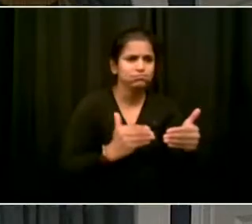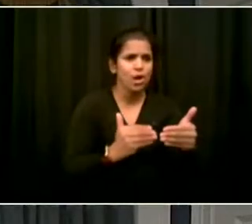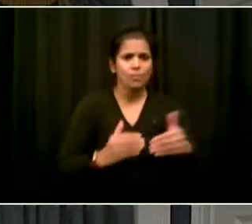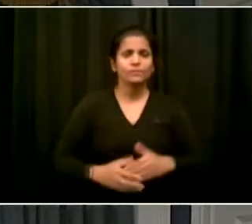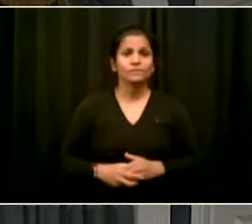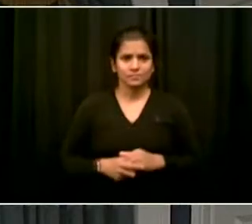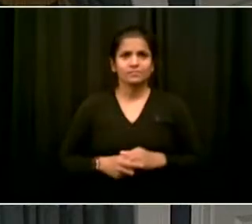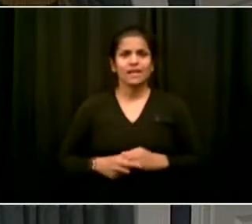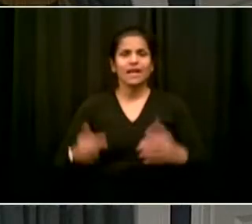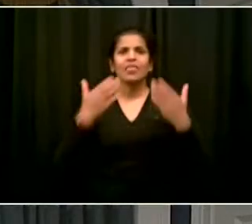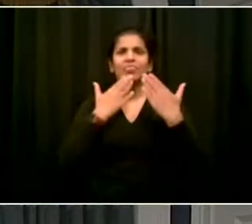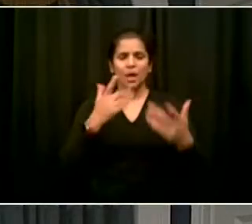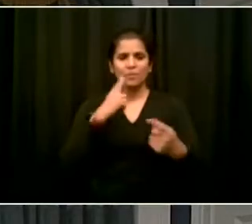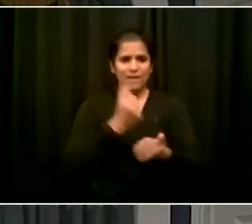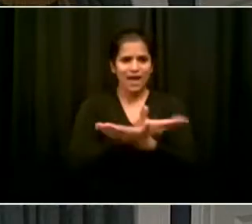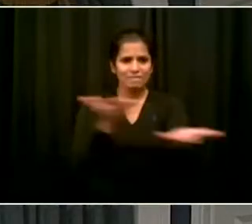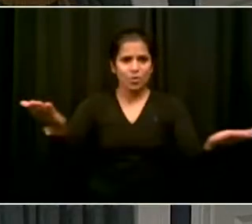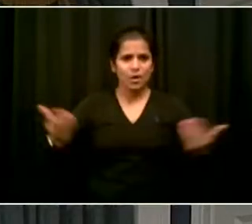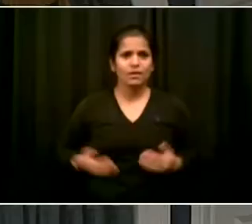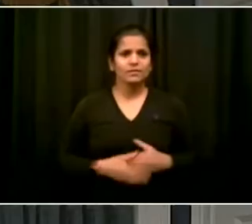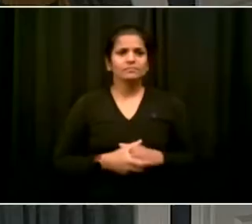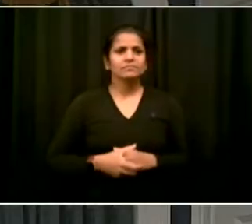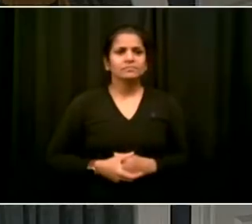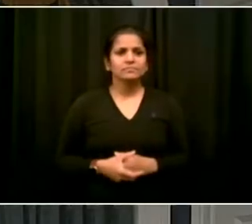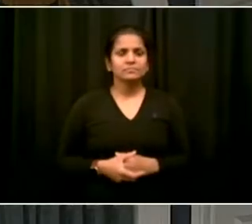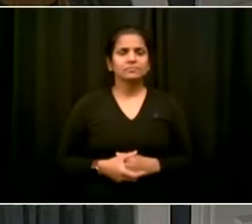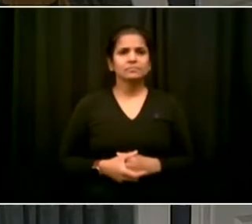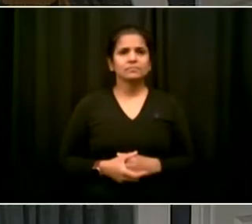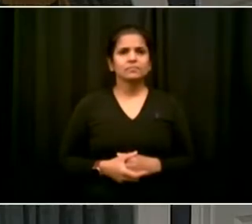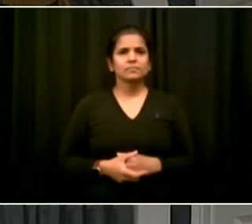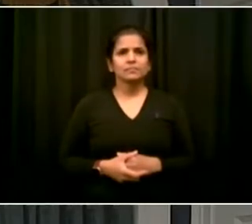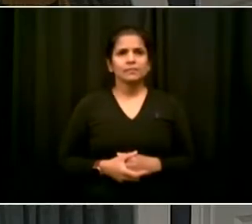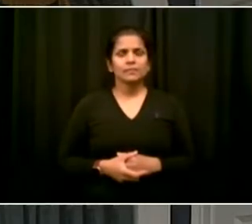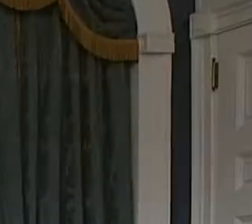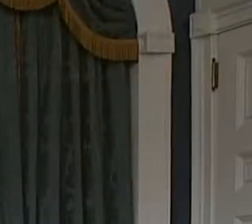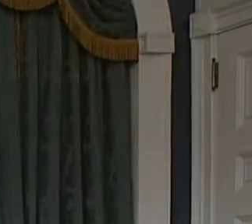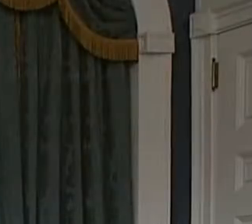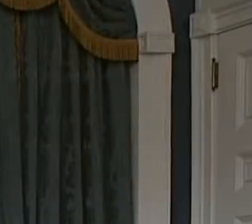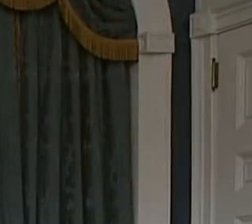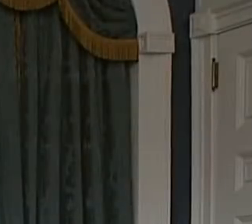TIME AND WE NEED YOU TO DO IT ONE MORE TIME TO GET THROUGH THIS FINAL PUSH TO WHEN WE BEAT THIS DISEASE. THANK YOU EVERYBODY.